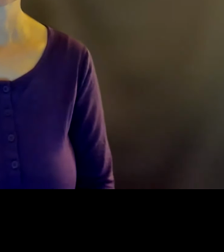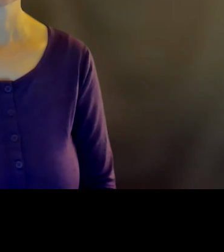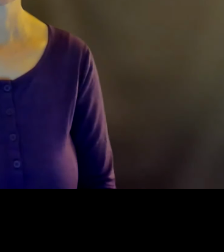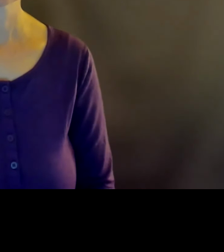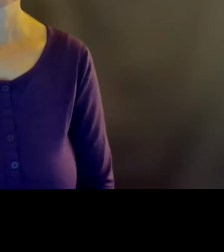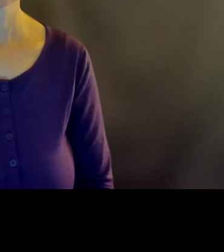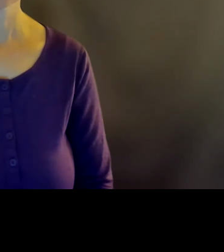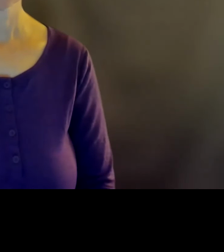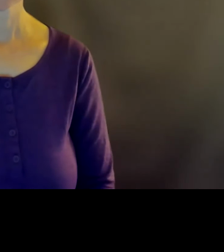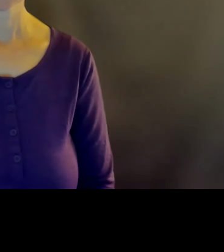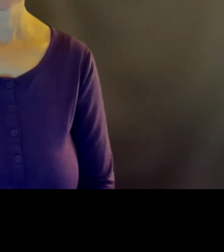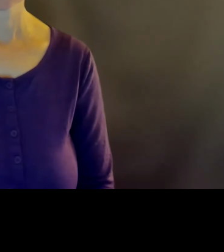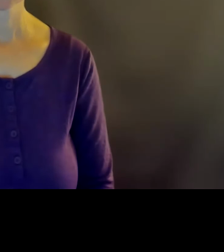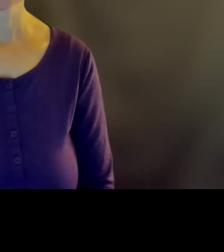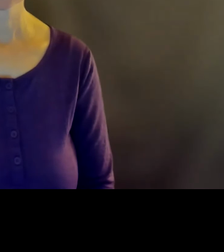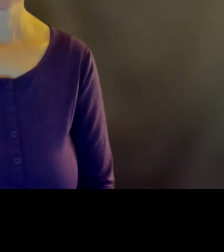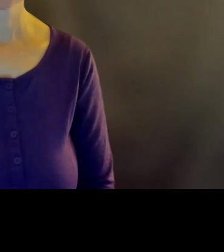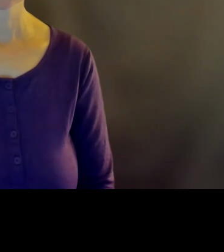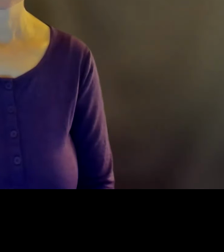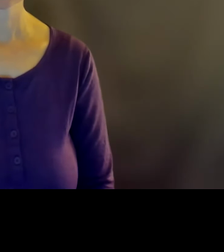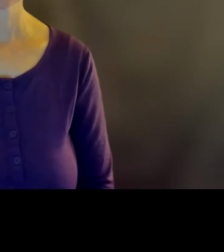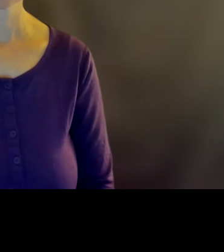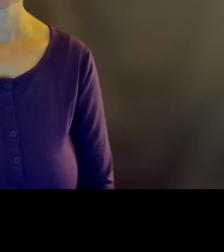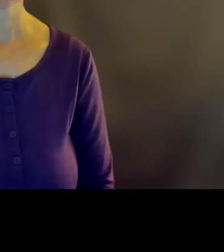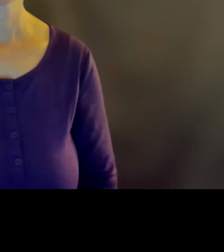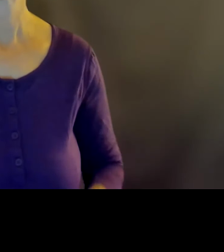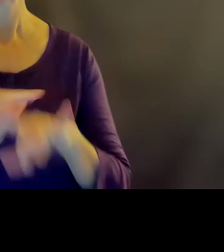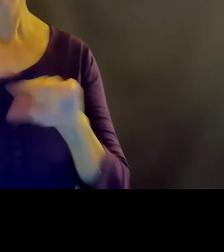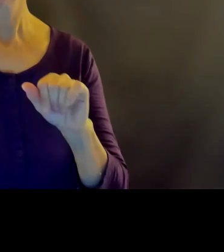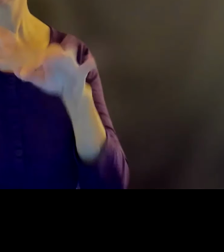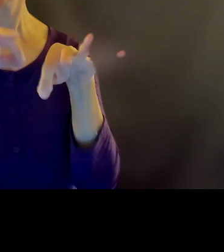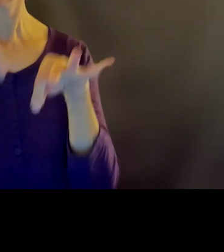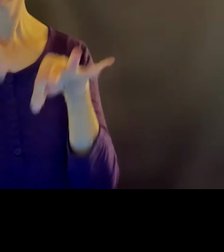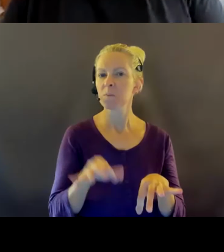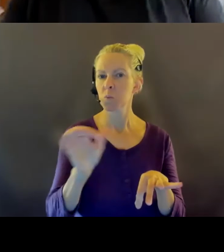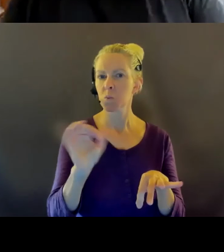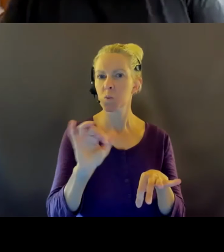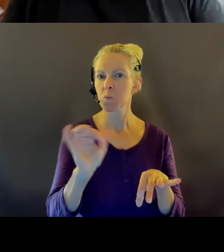I will describe what I am showing at the same time. There we go.